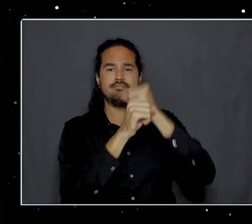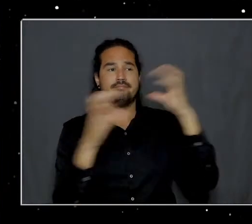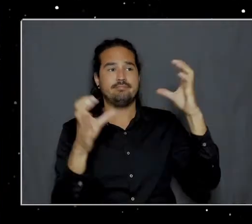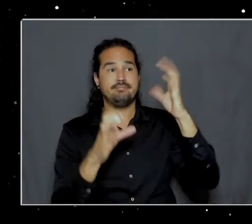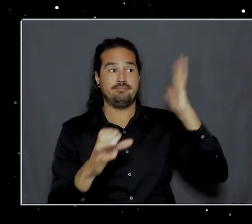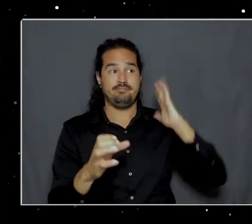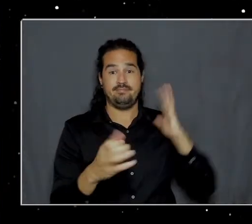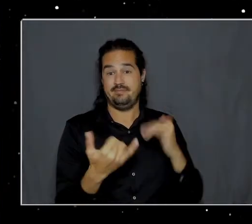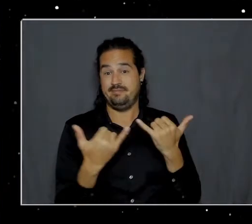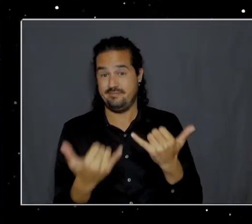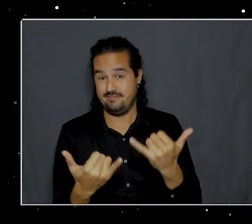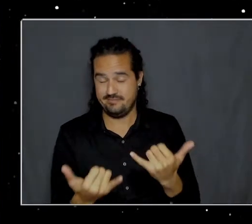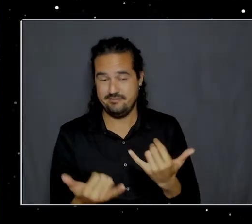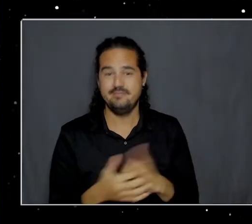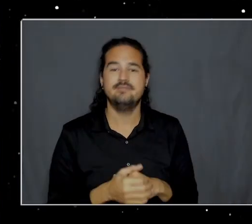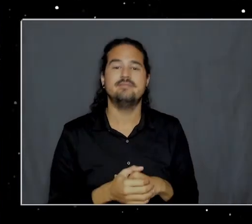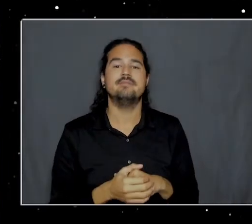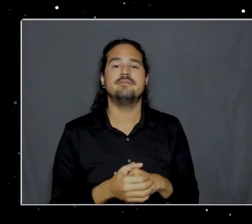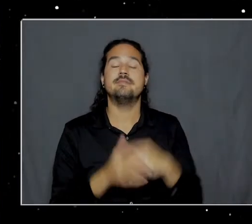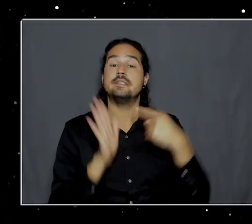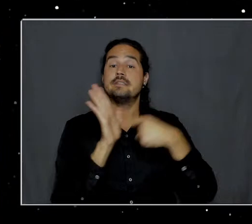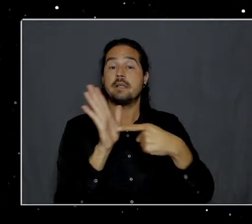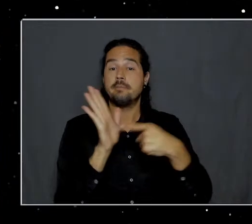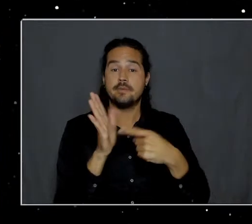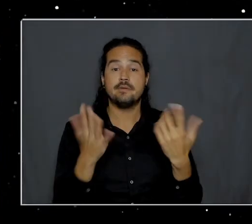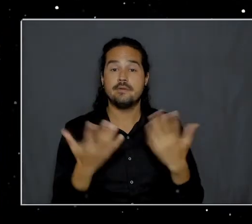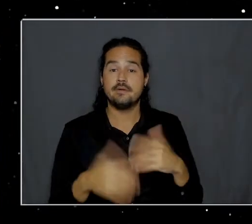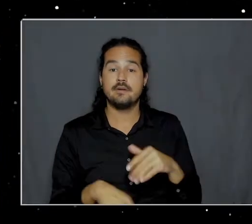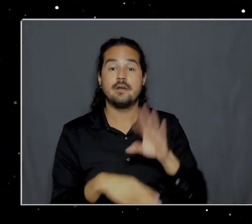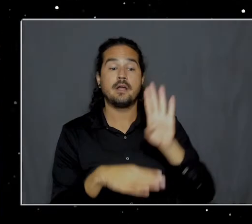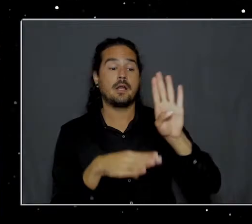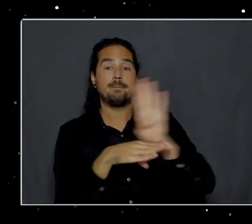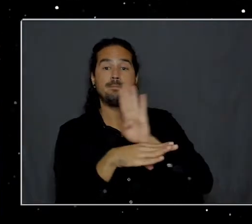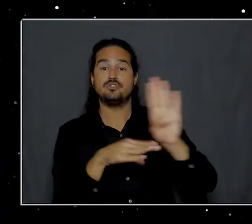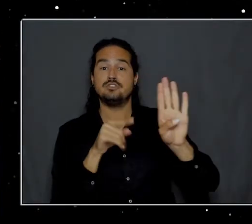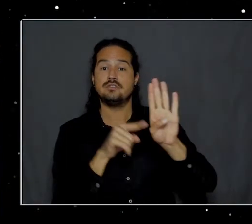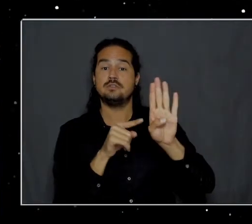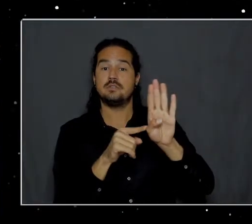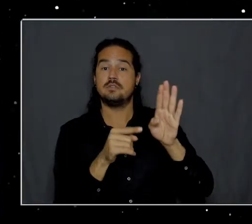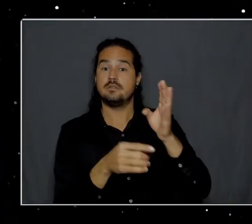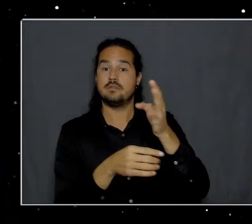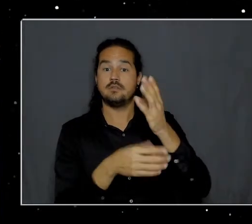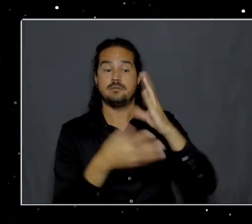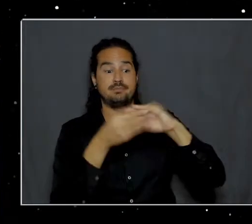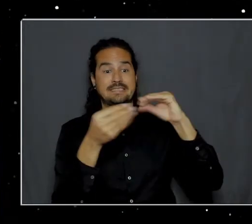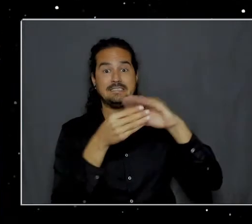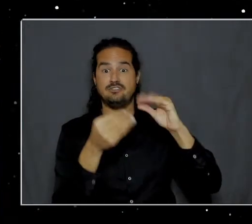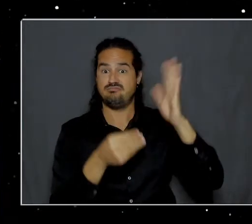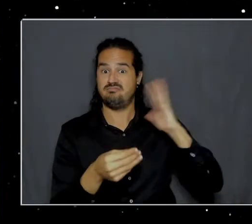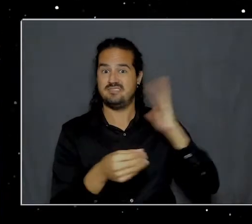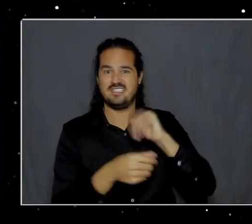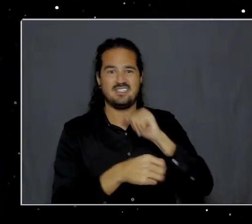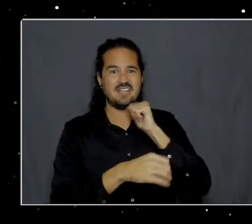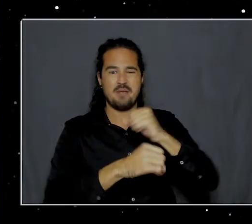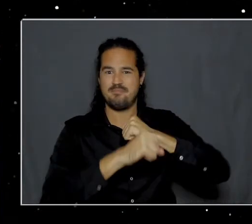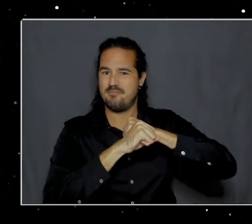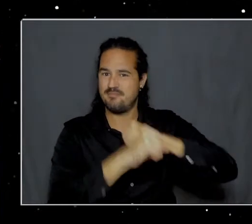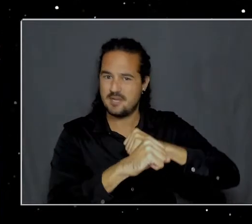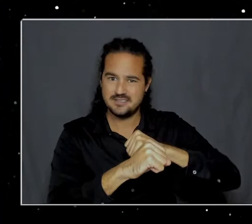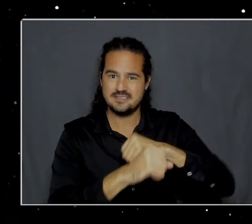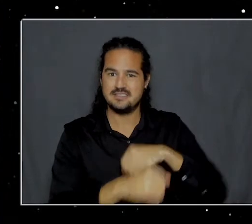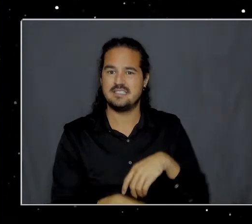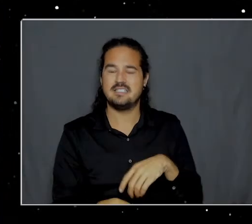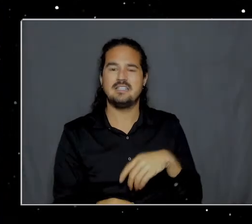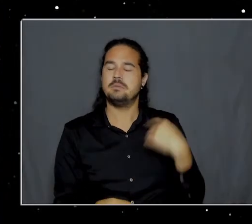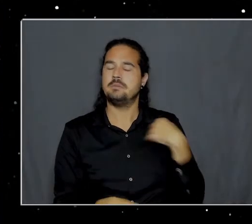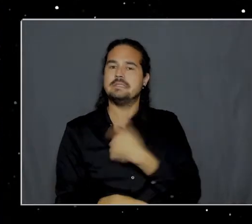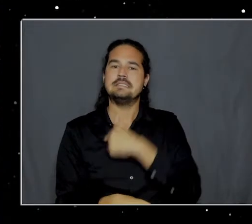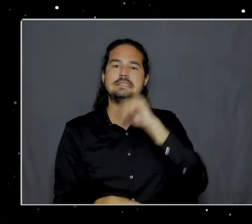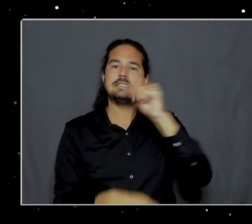FOR EXAMPLE, COMMERCIAL SPEECH